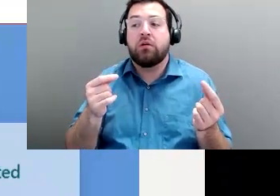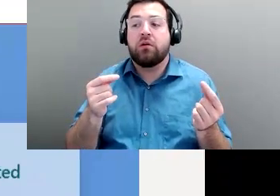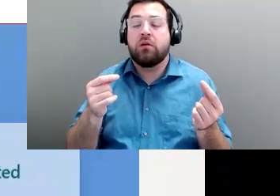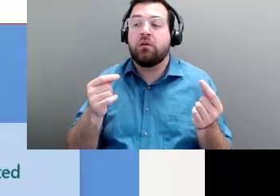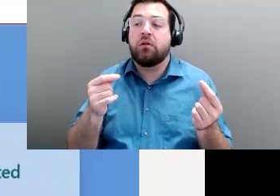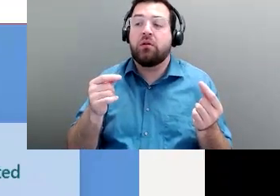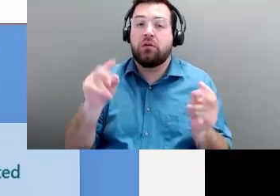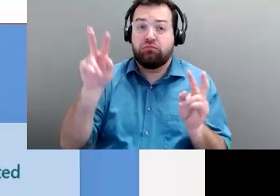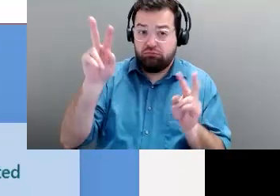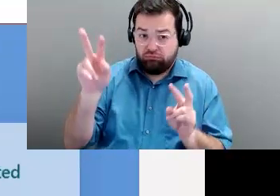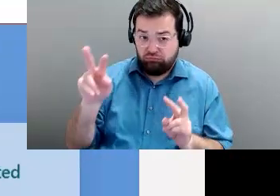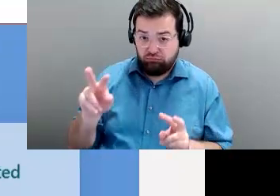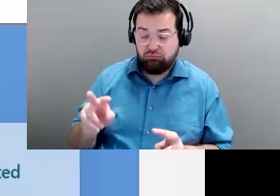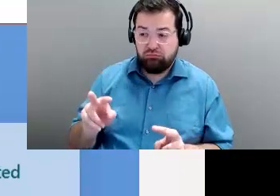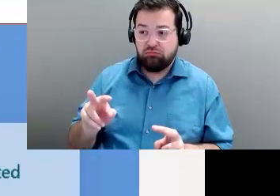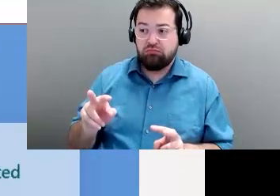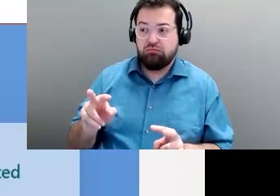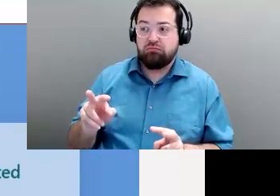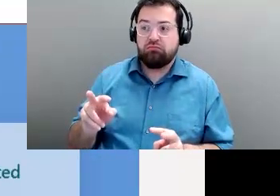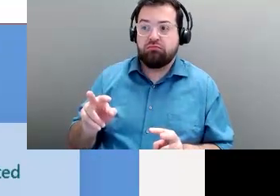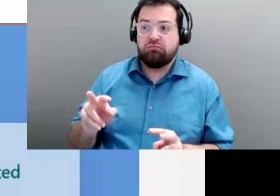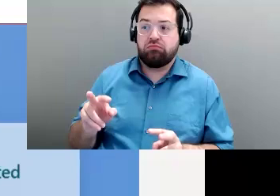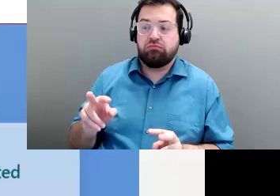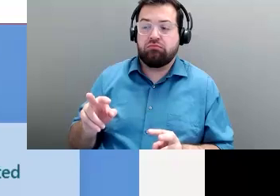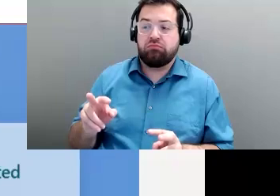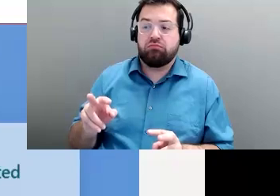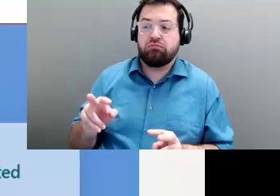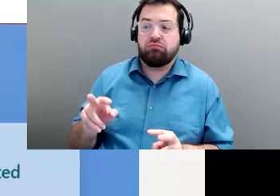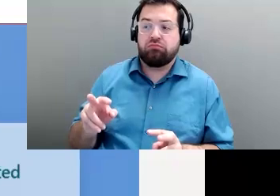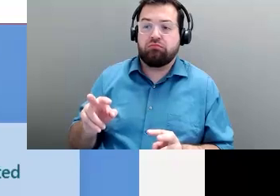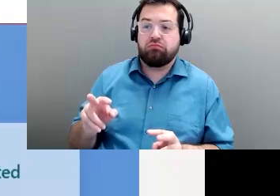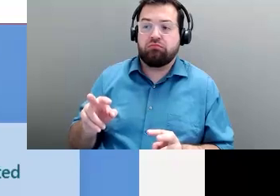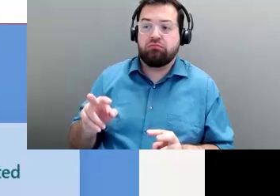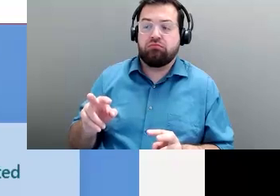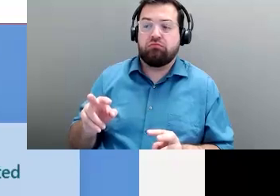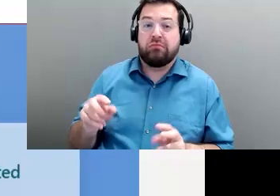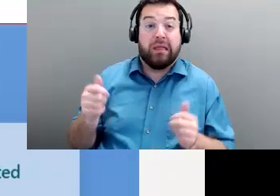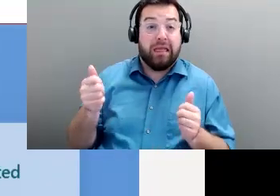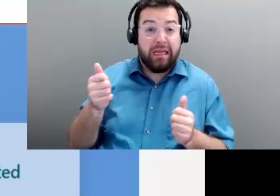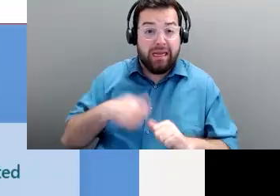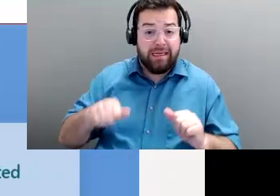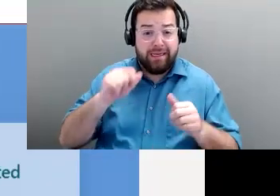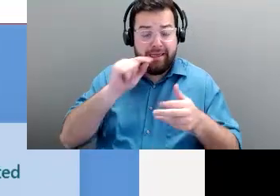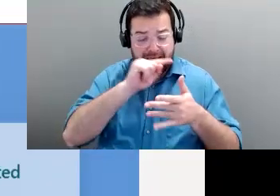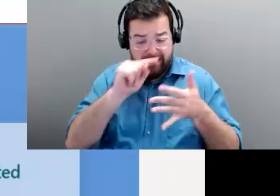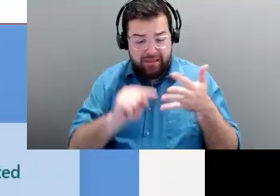the ones that you feel